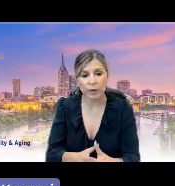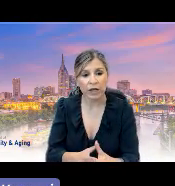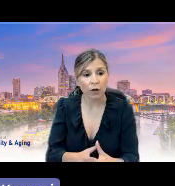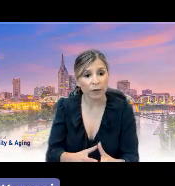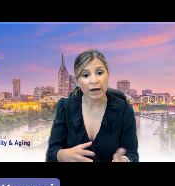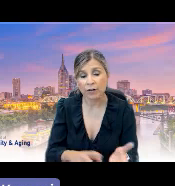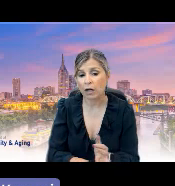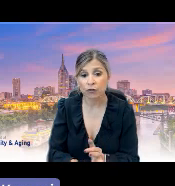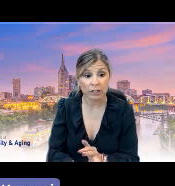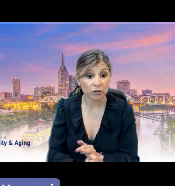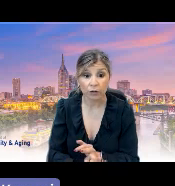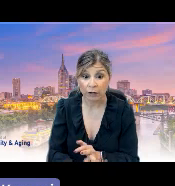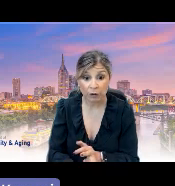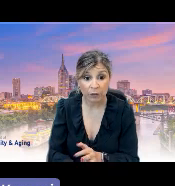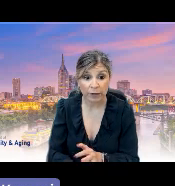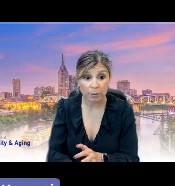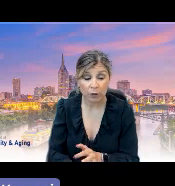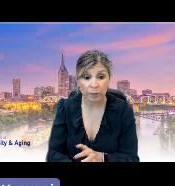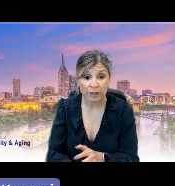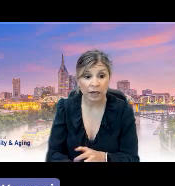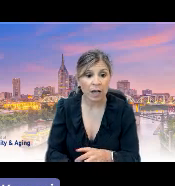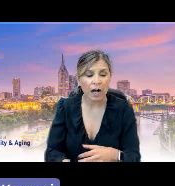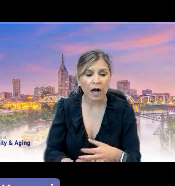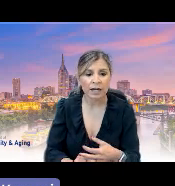Then we also have non traditional therapy reimbursement,